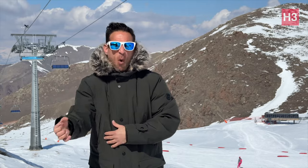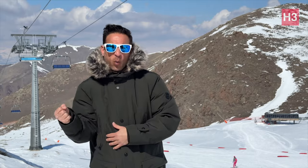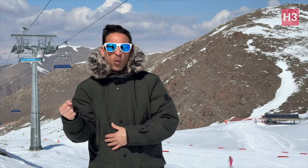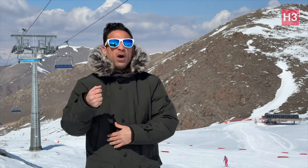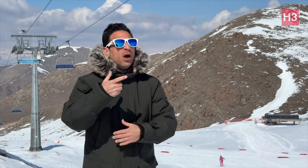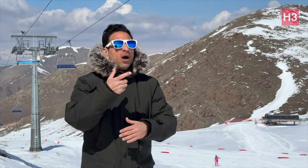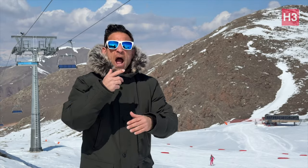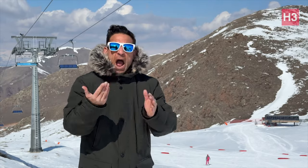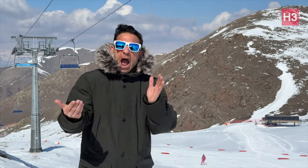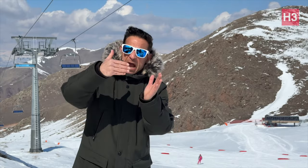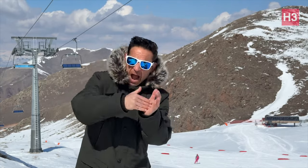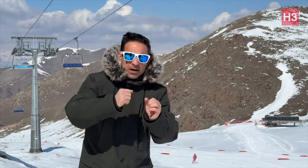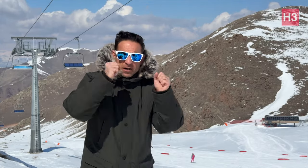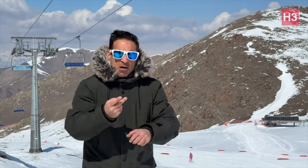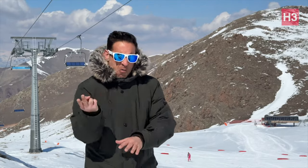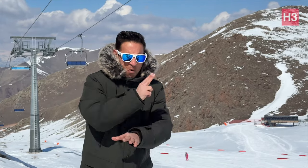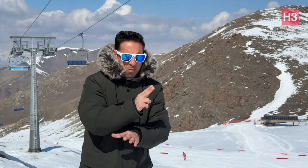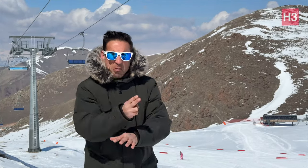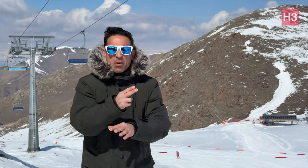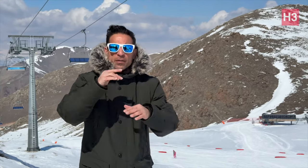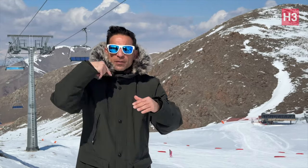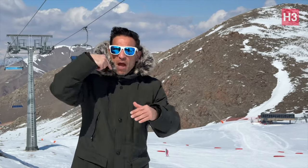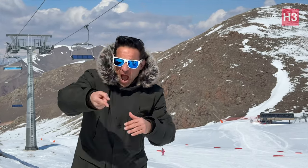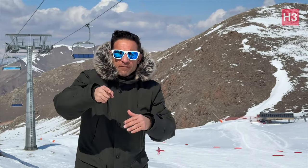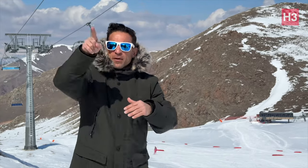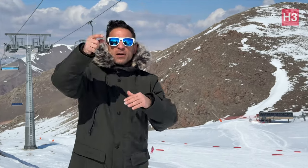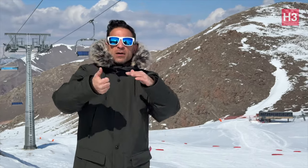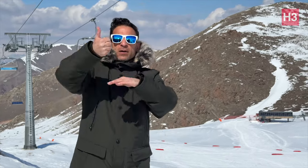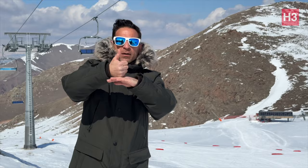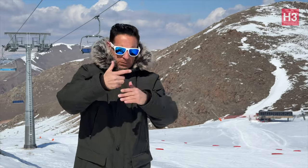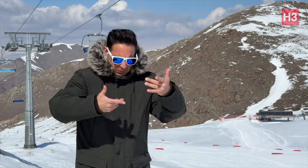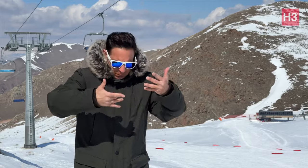fast but if a skier slides off of the course, he or she can be put on hold and try again. The official judges will be looking